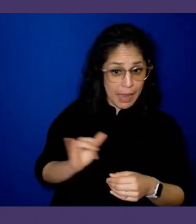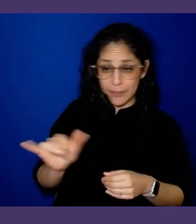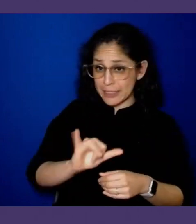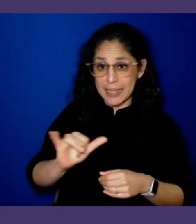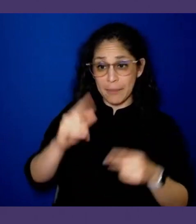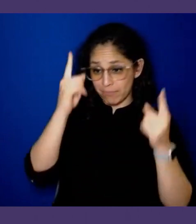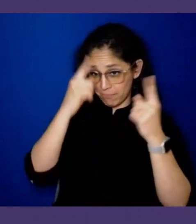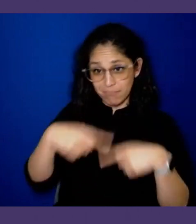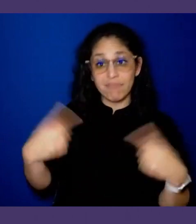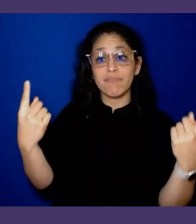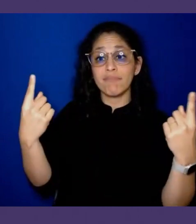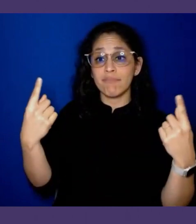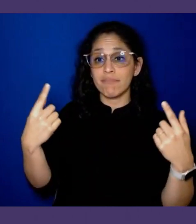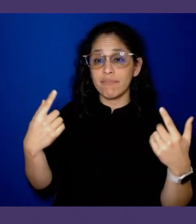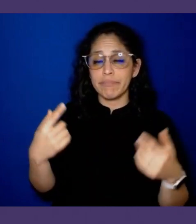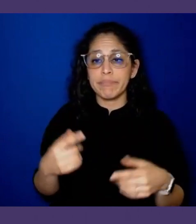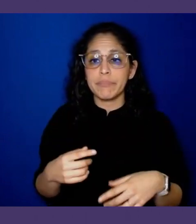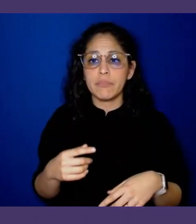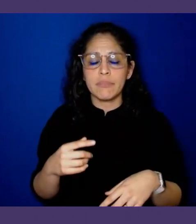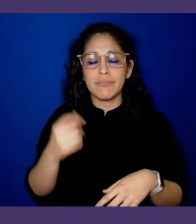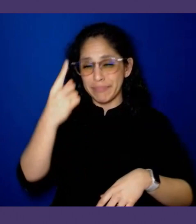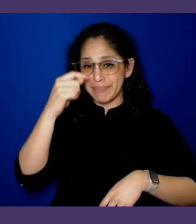But W3C is a place where we bring